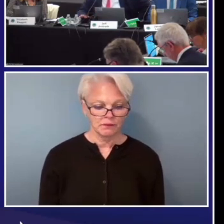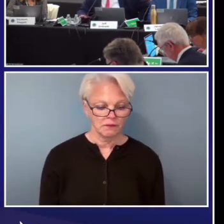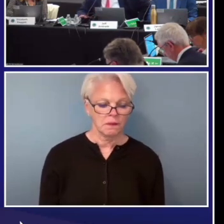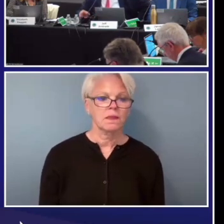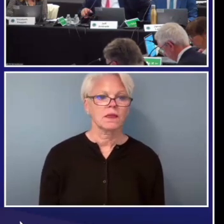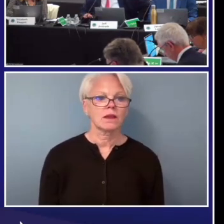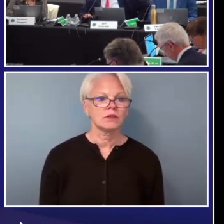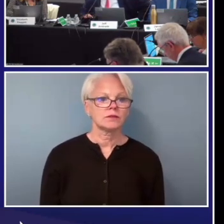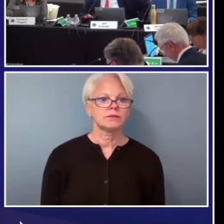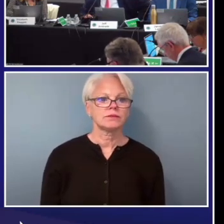Okay.